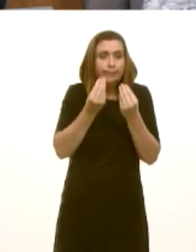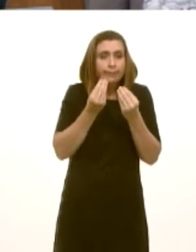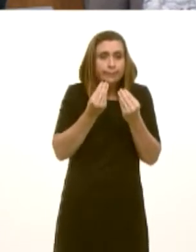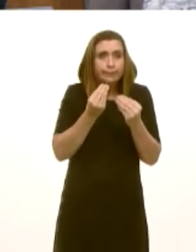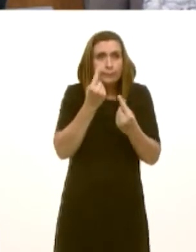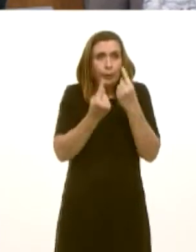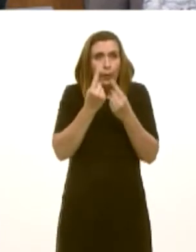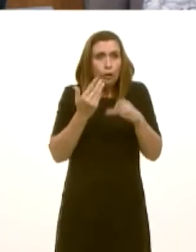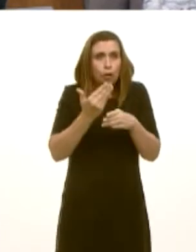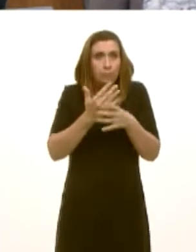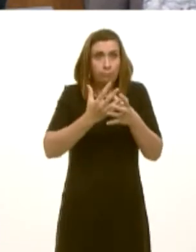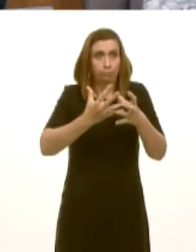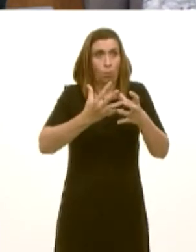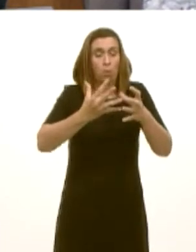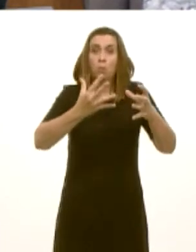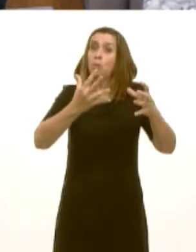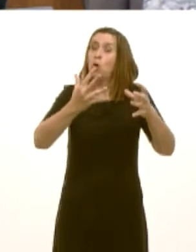the Welsh economy in terms of the jobs that have already been created.